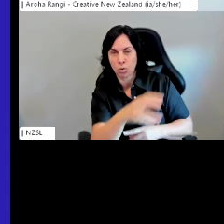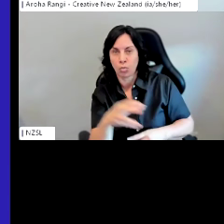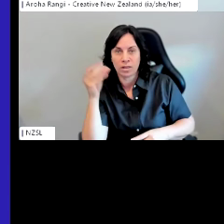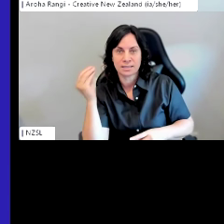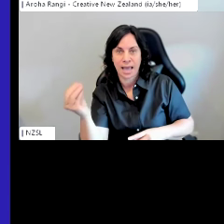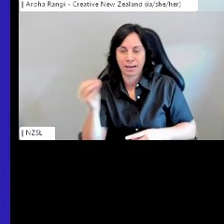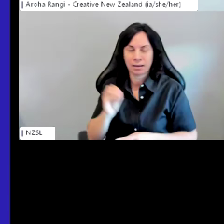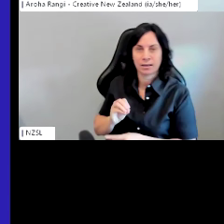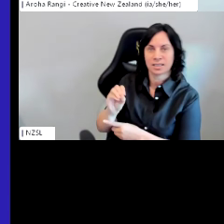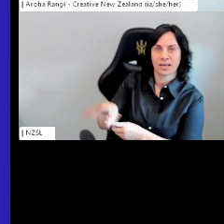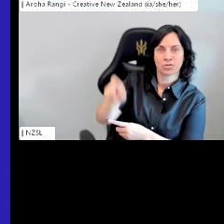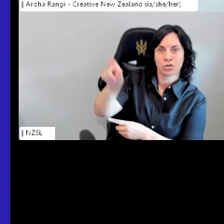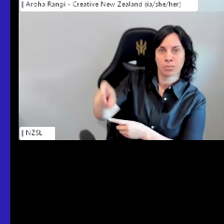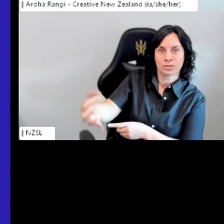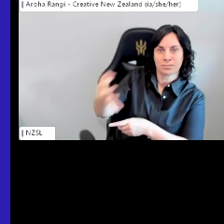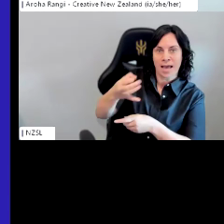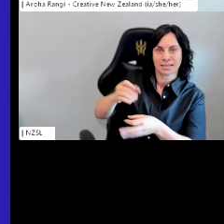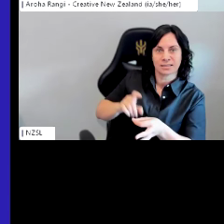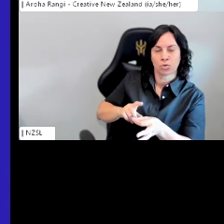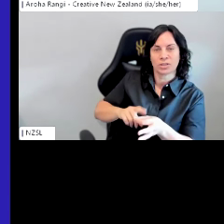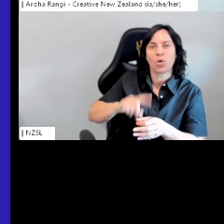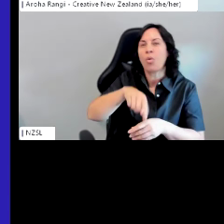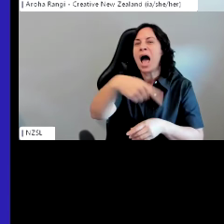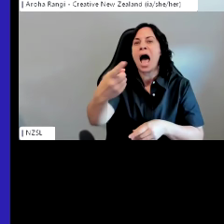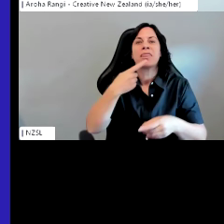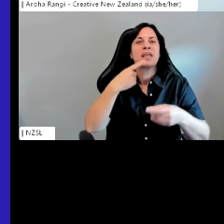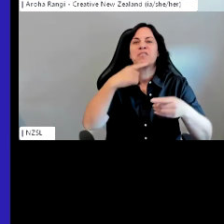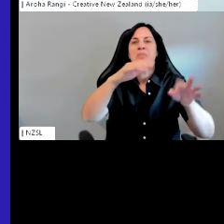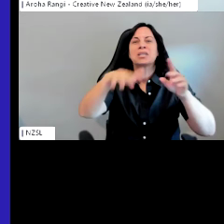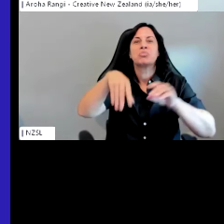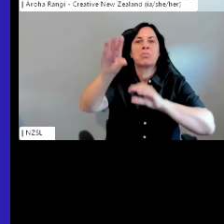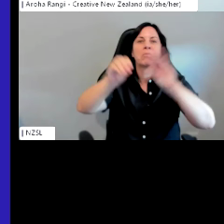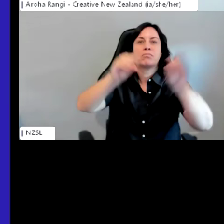information or mix it with some other information from somewhere else. and potentially give,